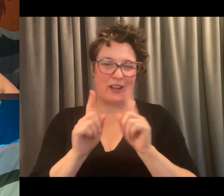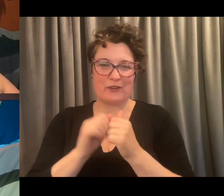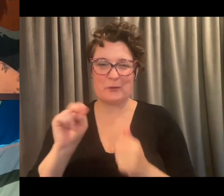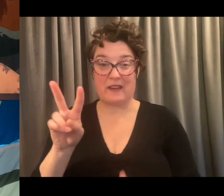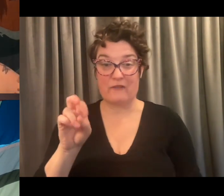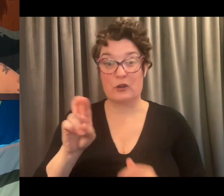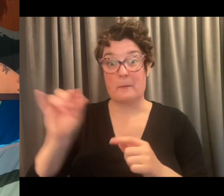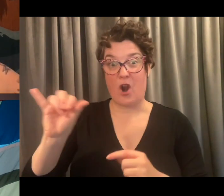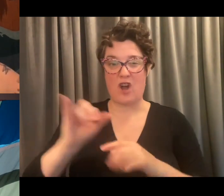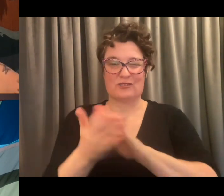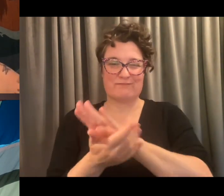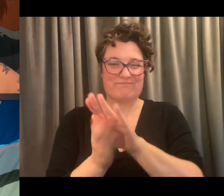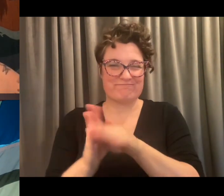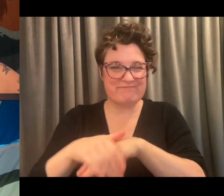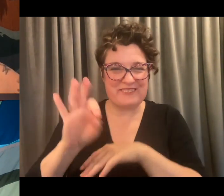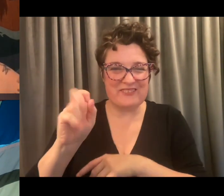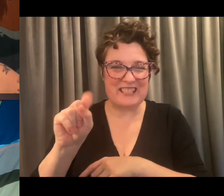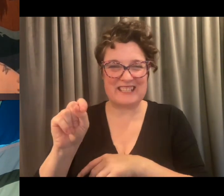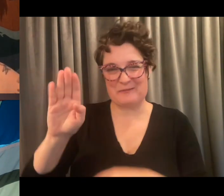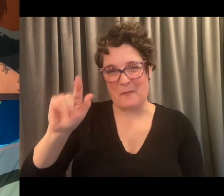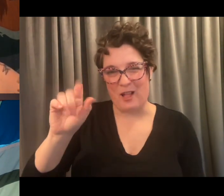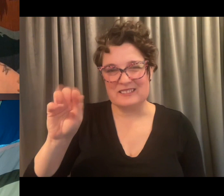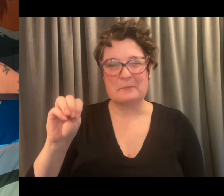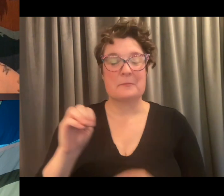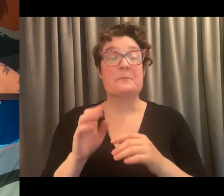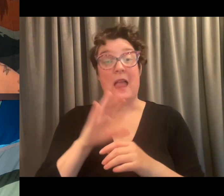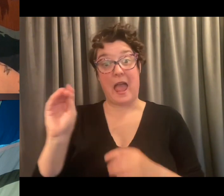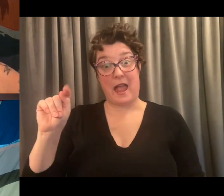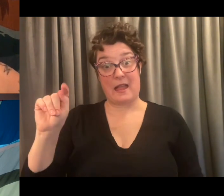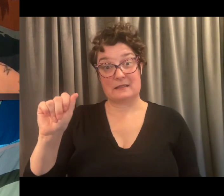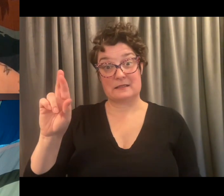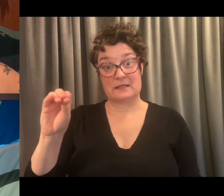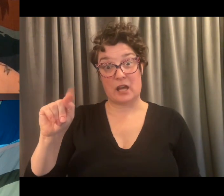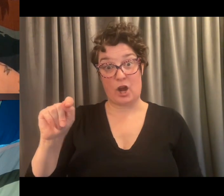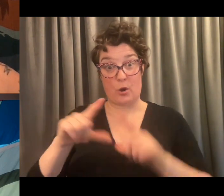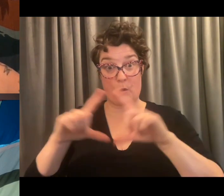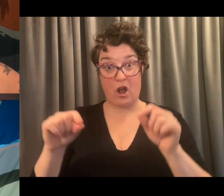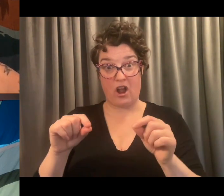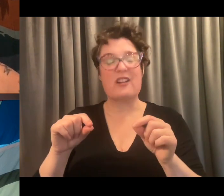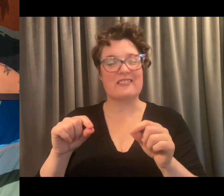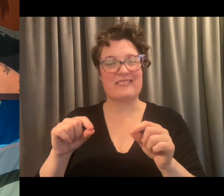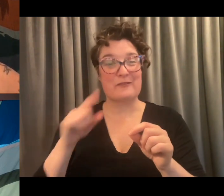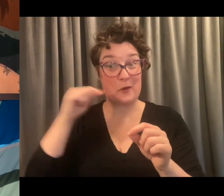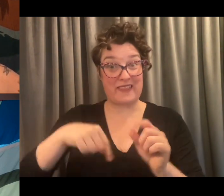also that, the tarot card associated with Sivan is The Lovers, and so, yeah, kind